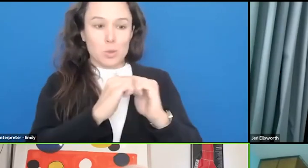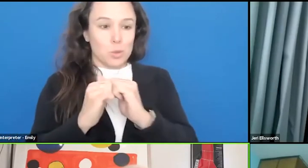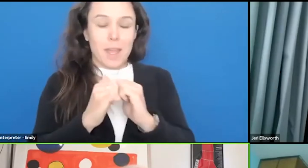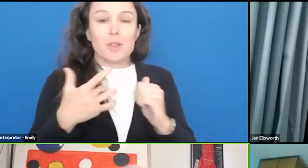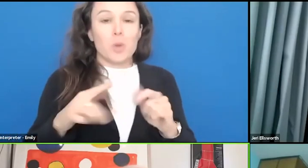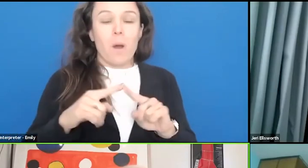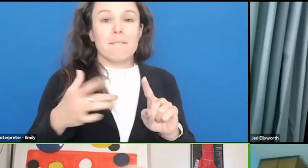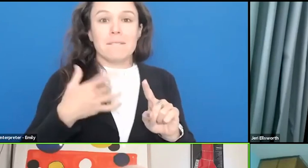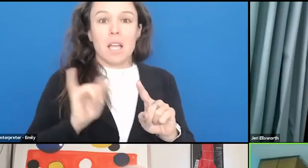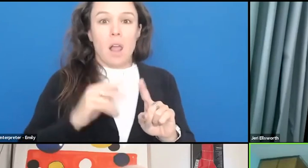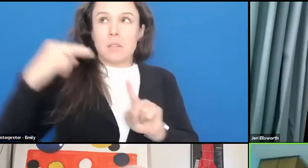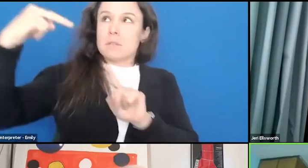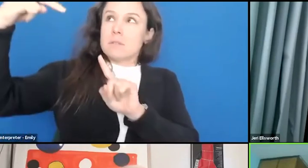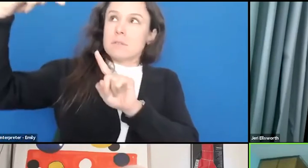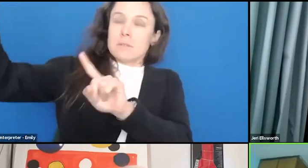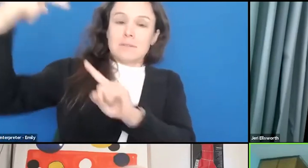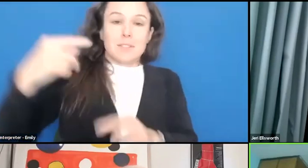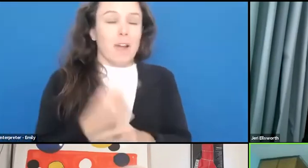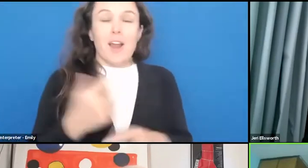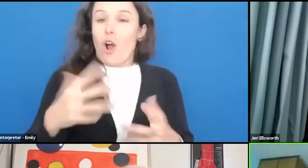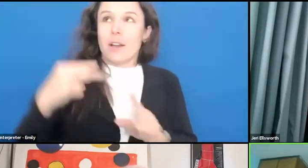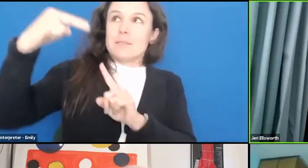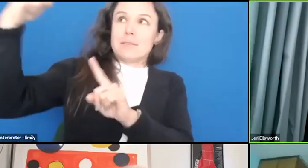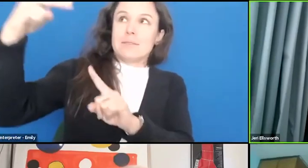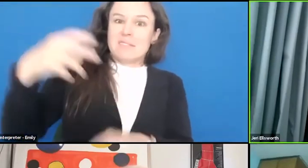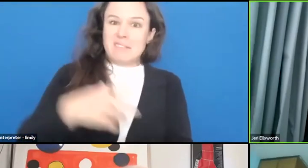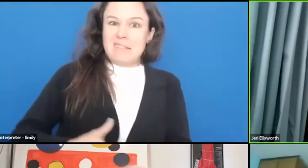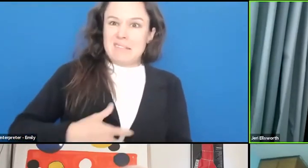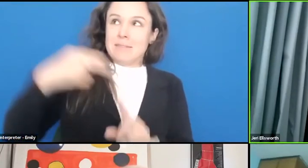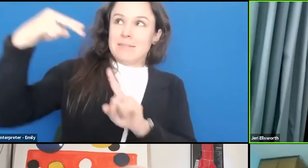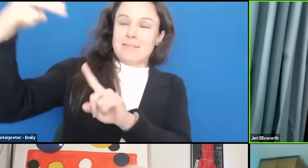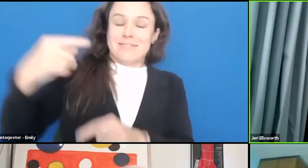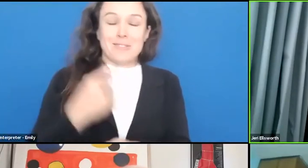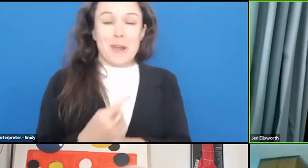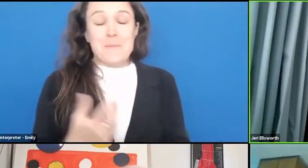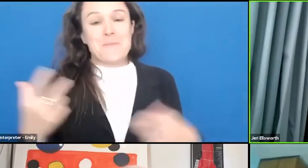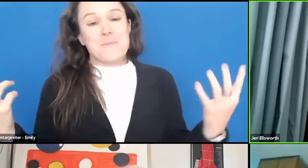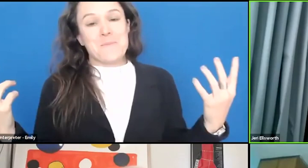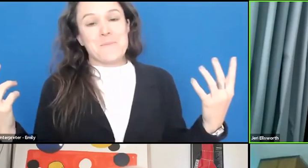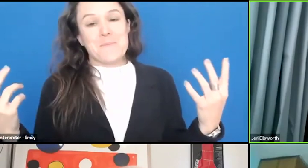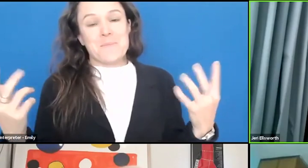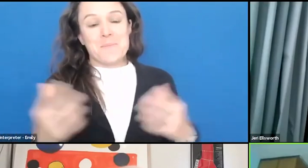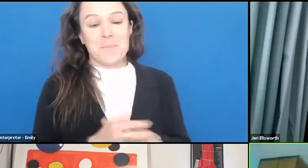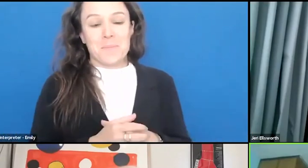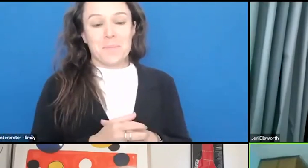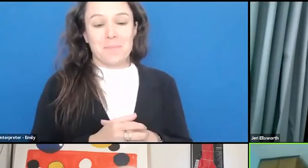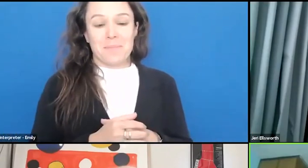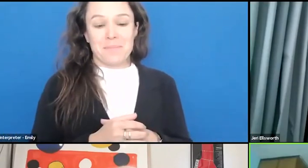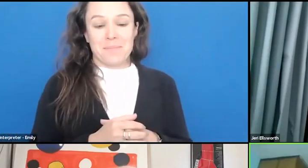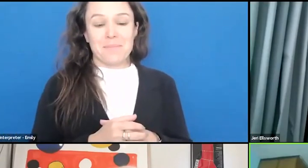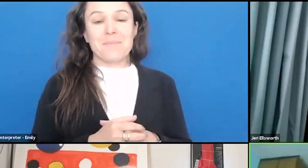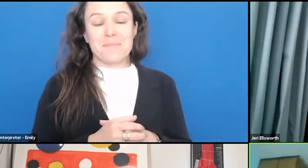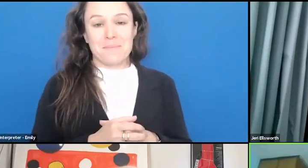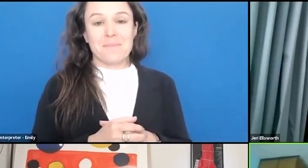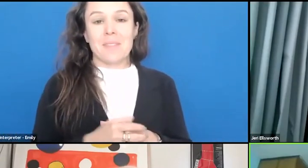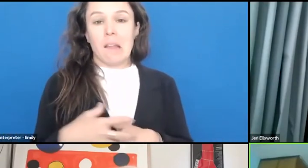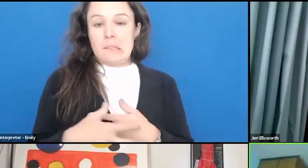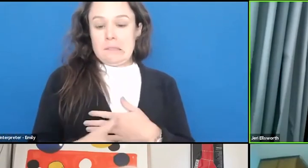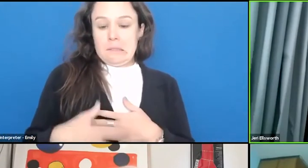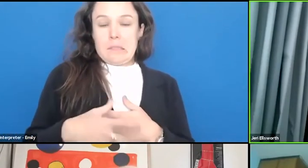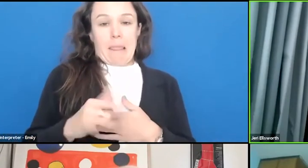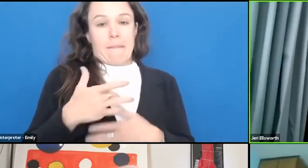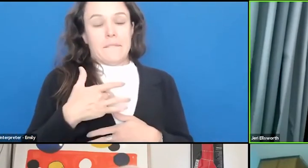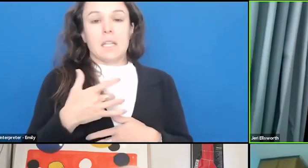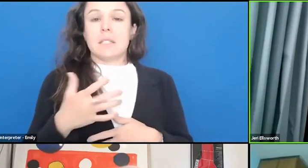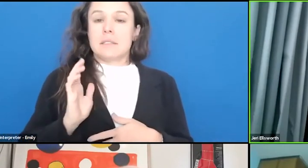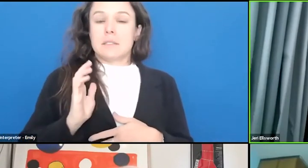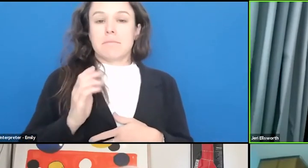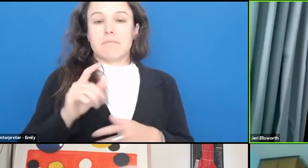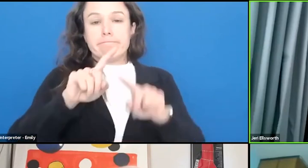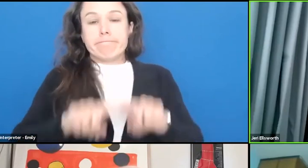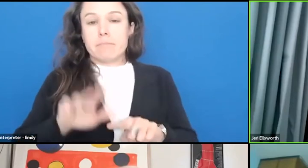Yeah so there it's already creepy is of course an interpretation and we you know,